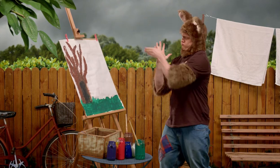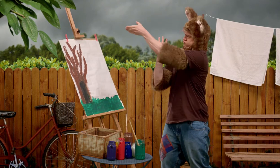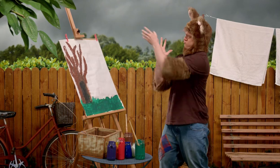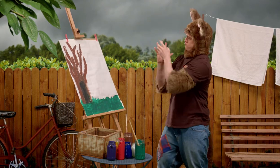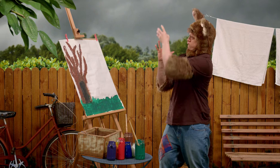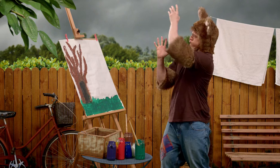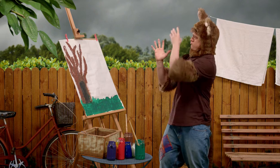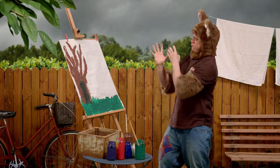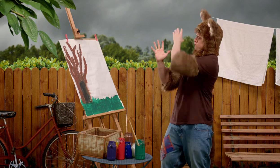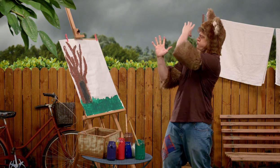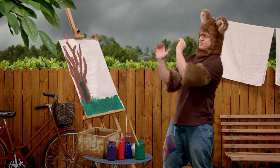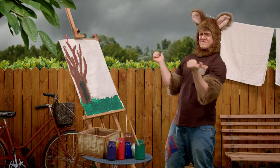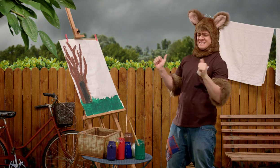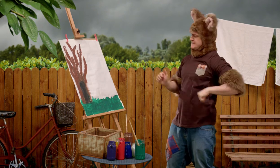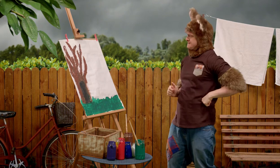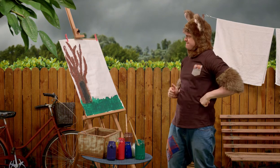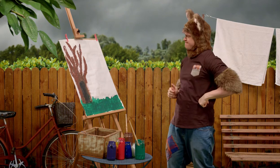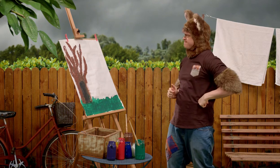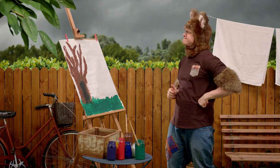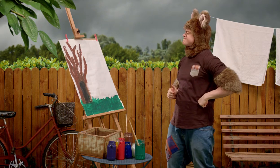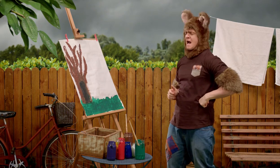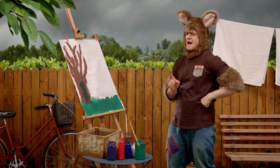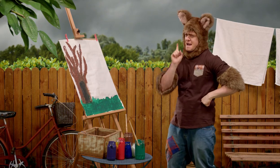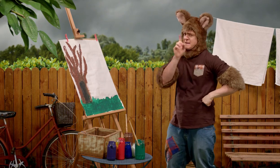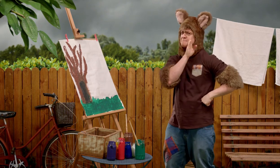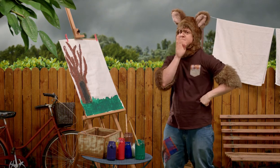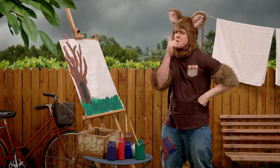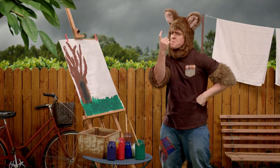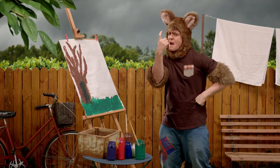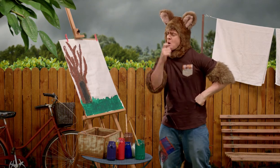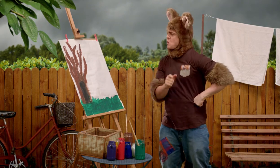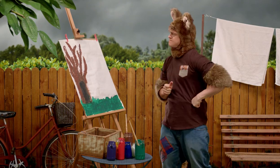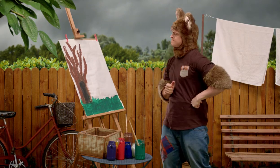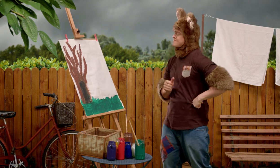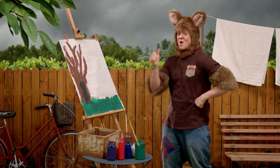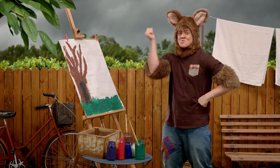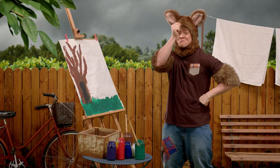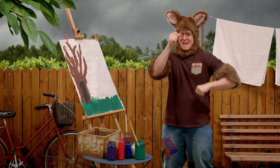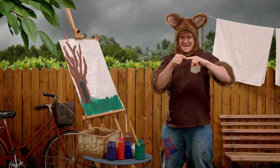I've done all the branches, and I've got one more thing to do.